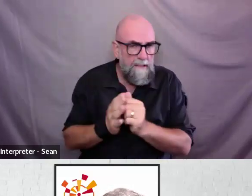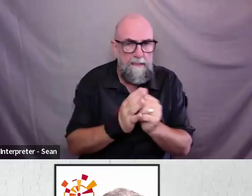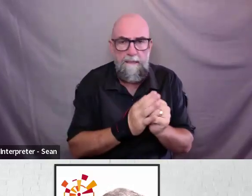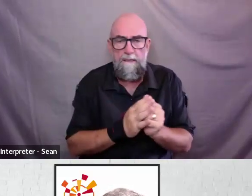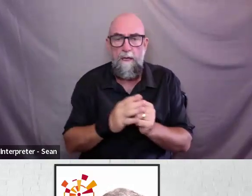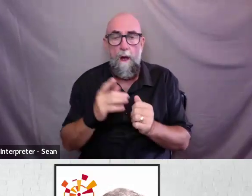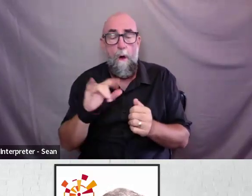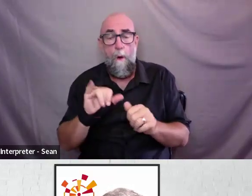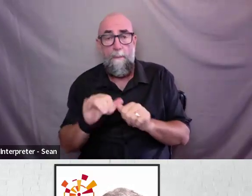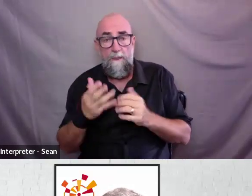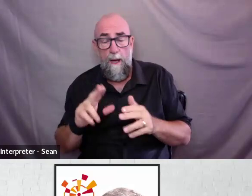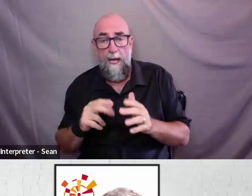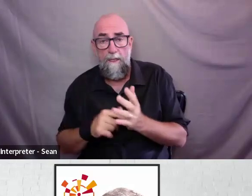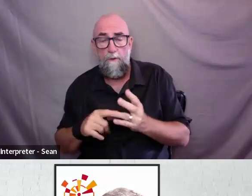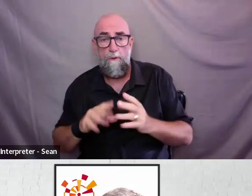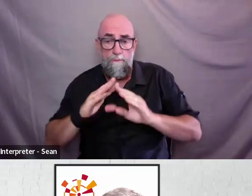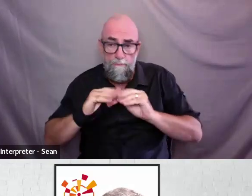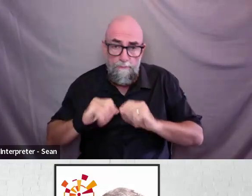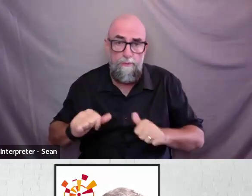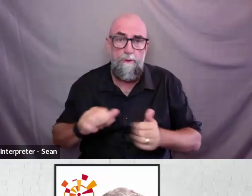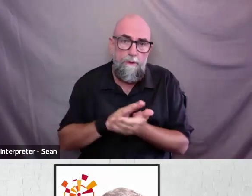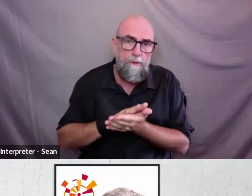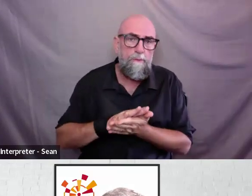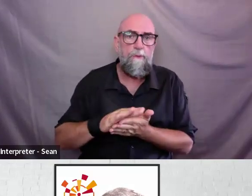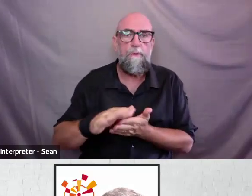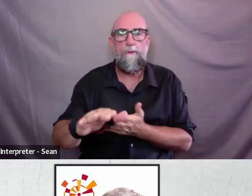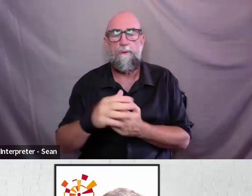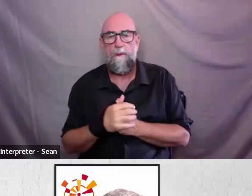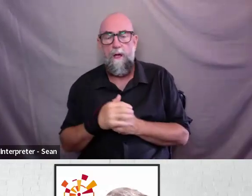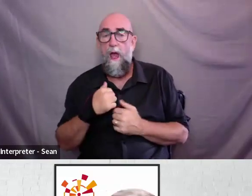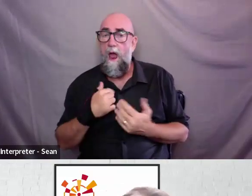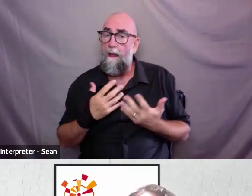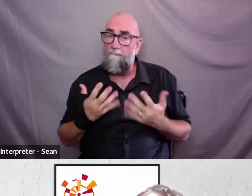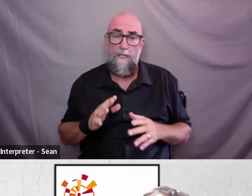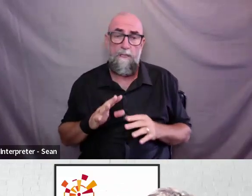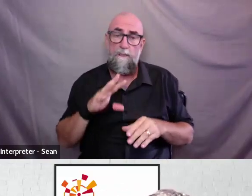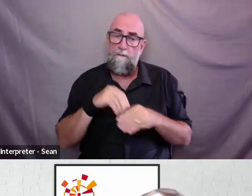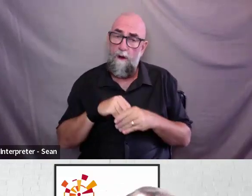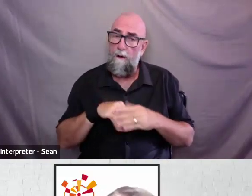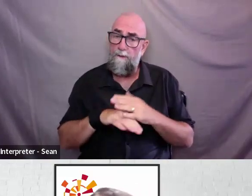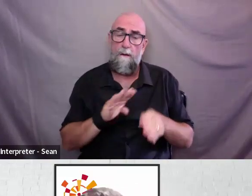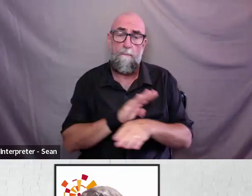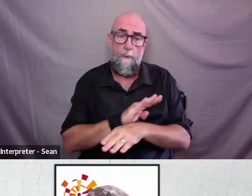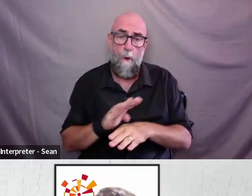bottom line. I just want to also throw up for people,